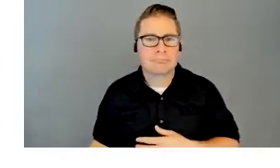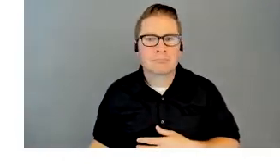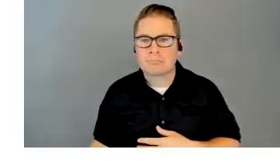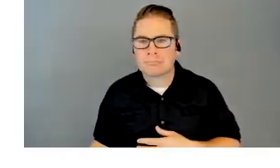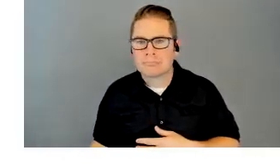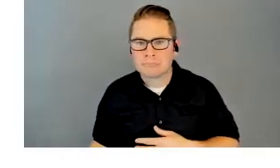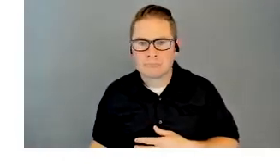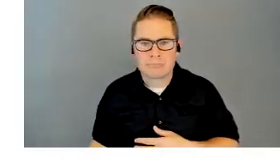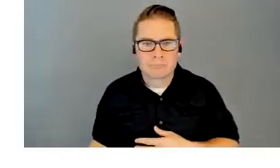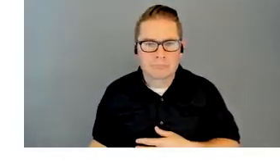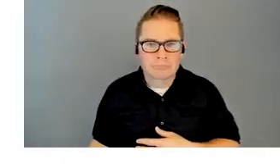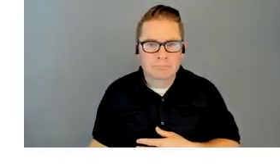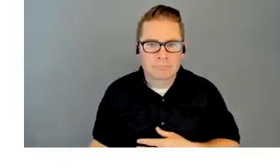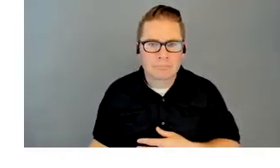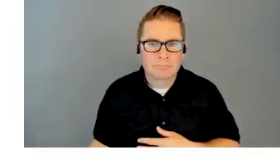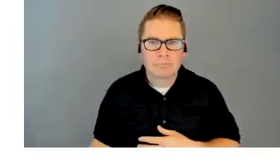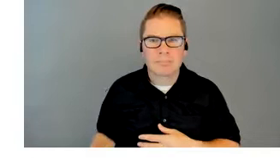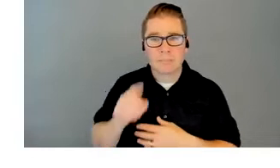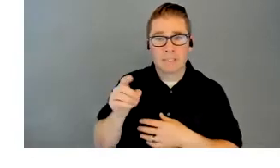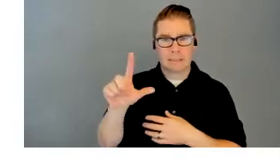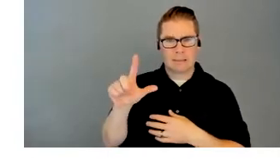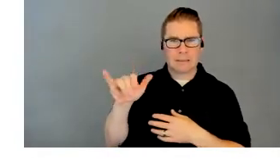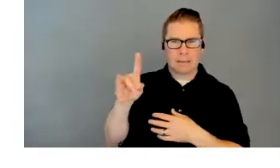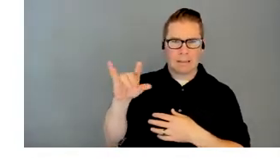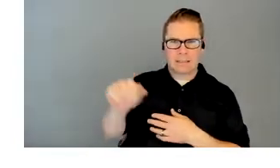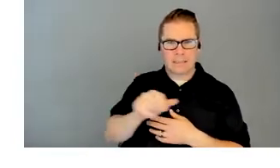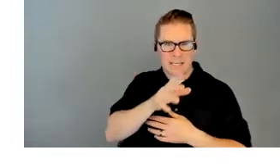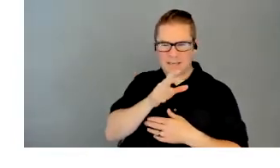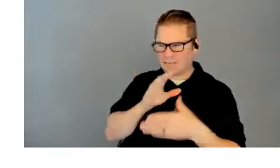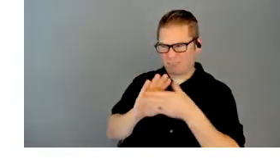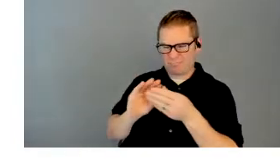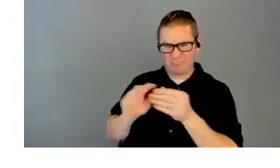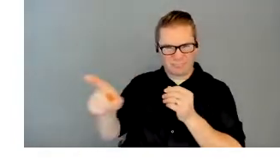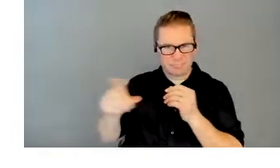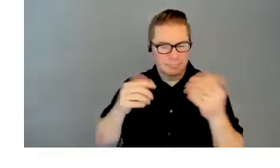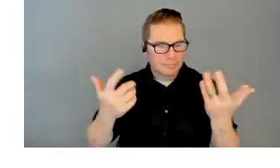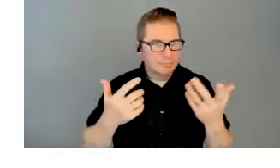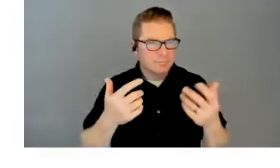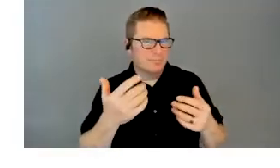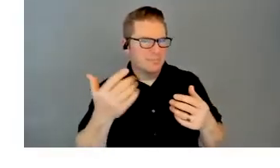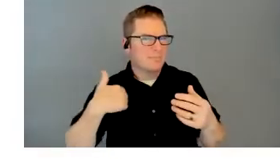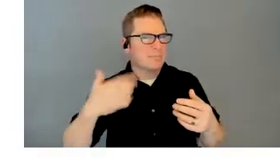have a copy of their syllabi handy so they can kind of start taking notes and